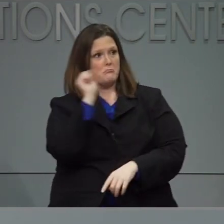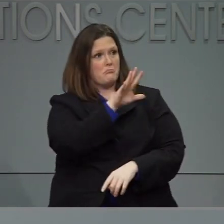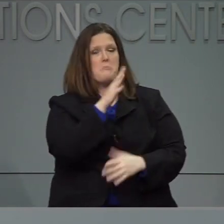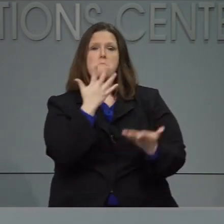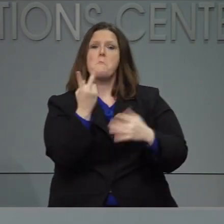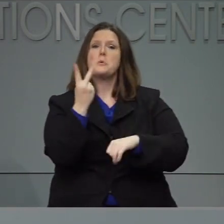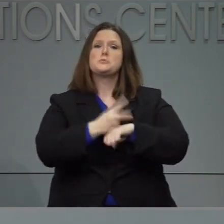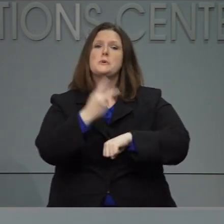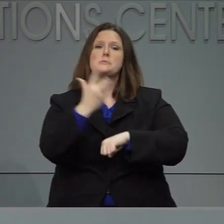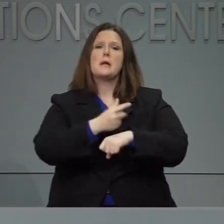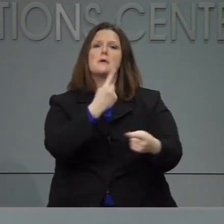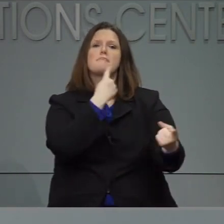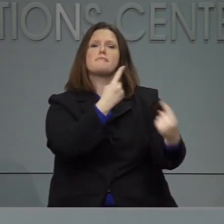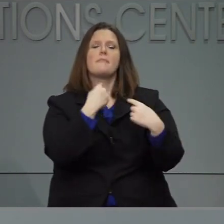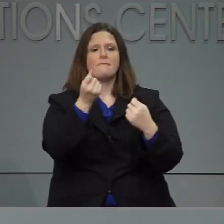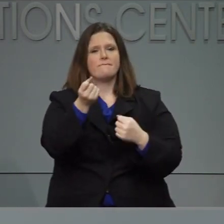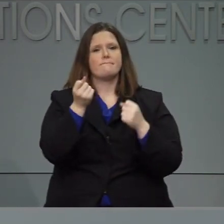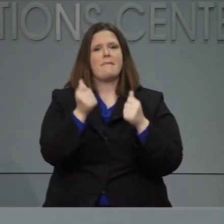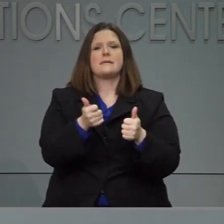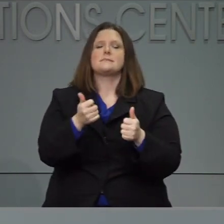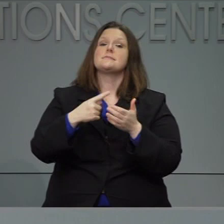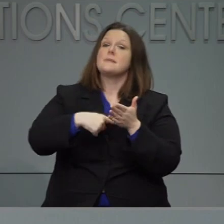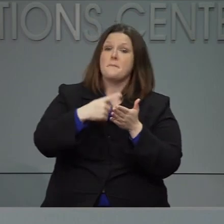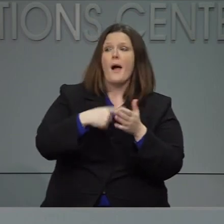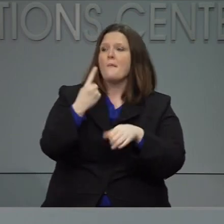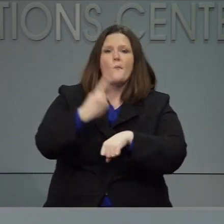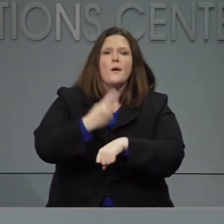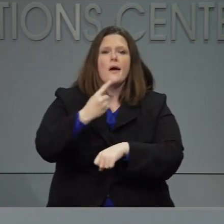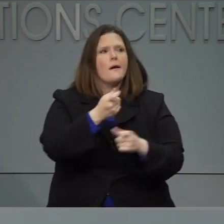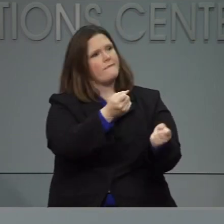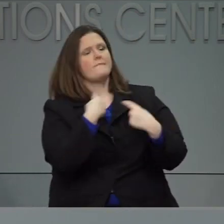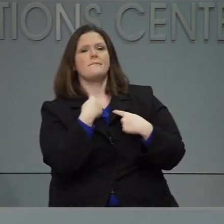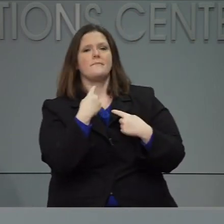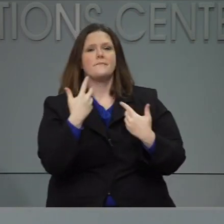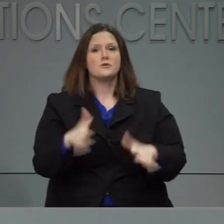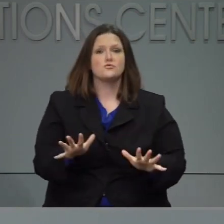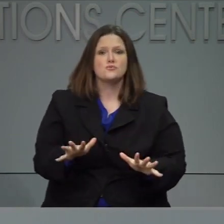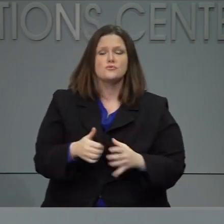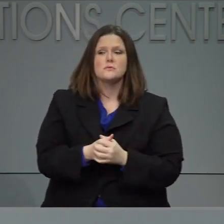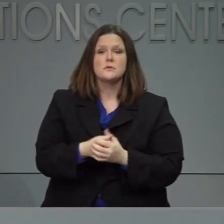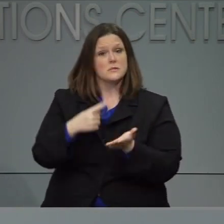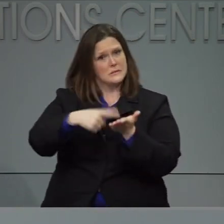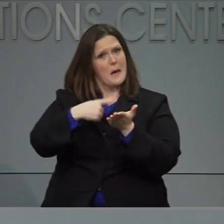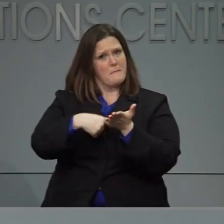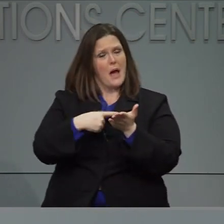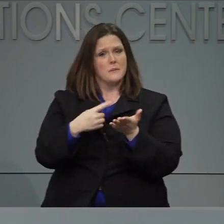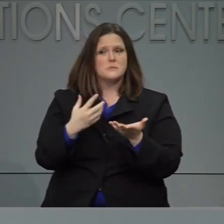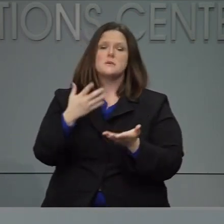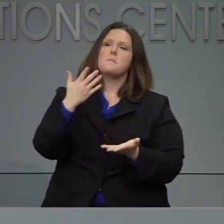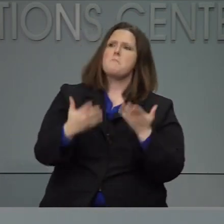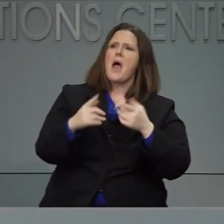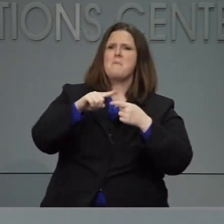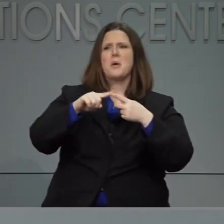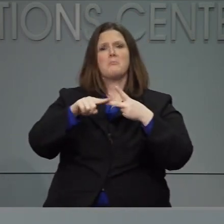INTO 3 DAYS SOMETIMES EVEN FASTER. SO TEST RESULTS ARE COMING BACK FASTER, WE THOUGHT MAYBE IS IT THE SUMMER PEOPLE